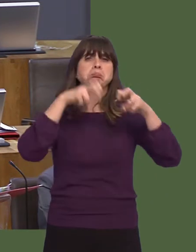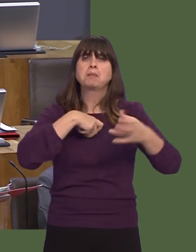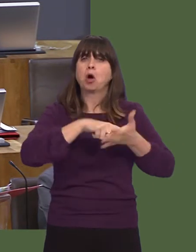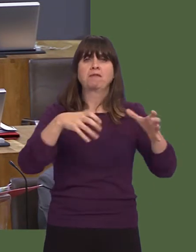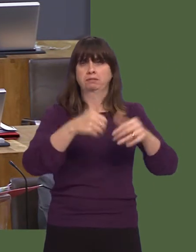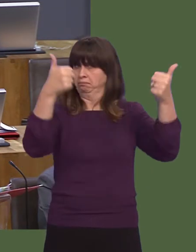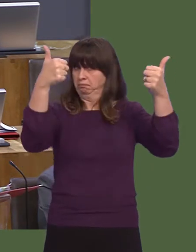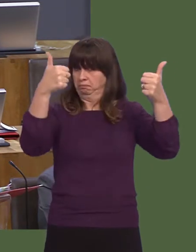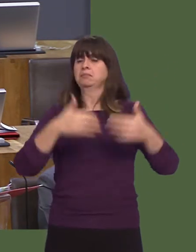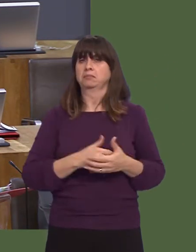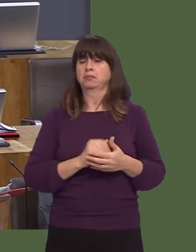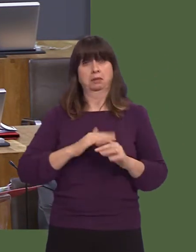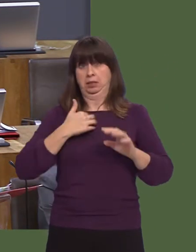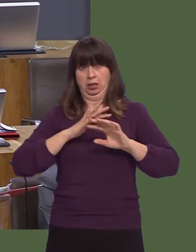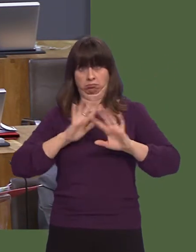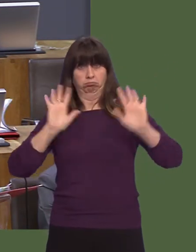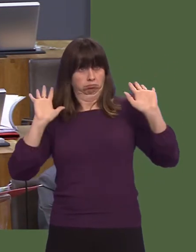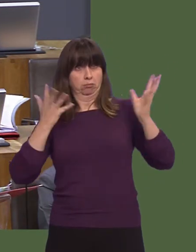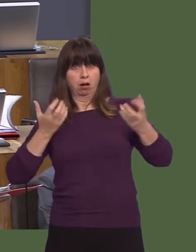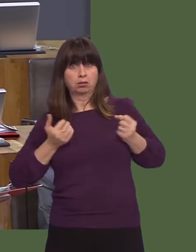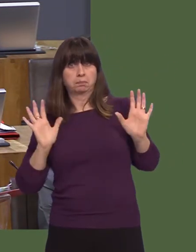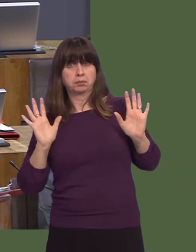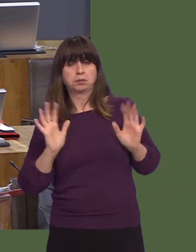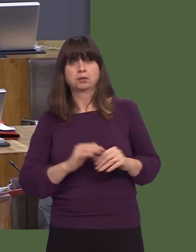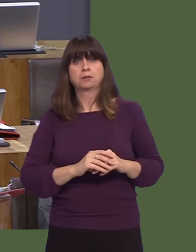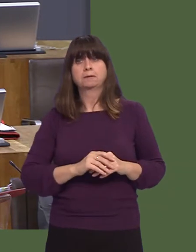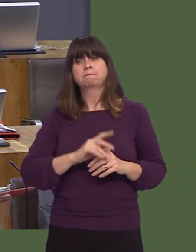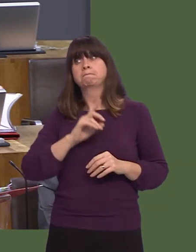is for the perceived discrepancies, as people see them, between the answer in November 2014